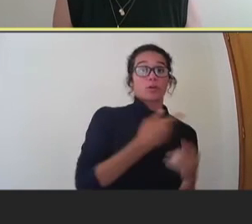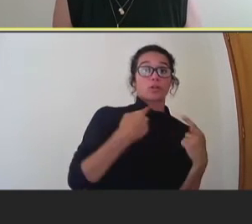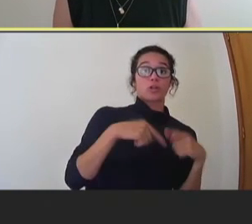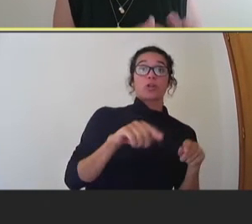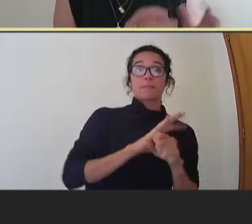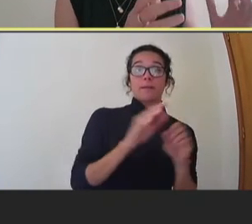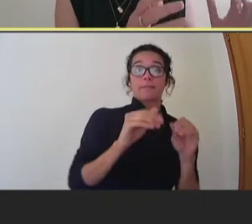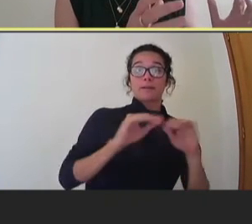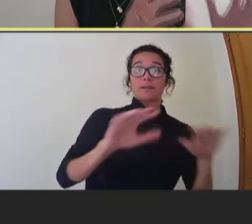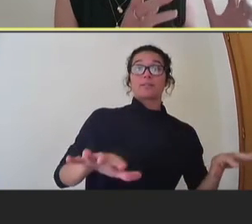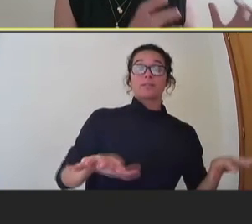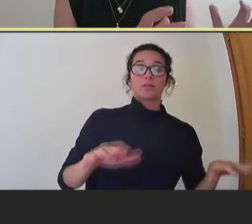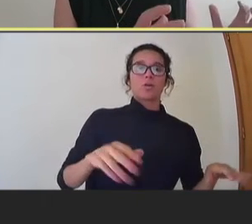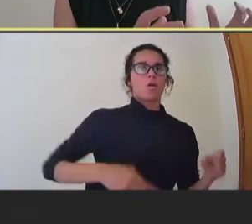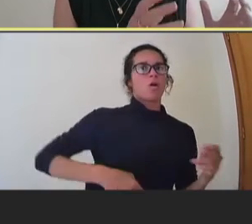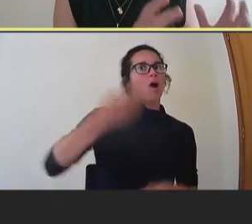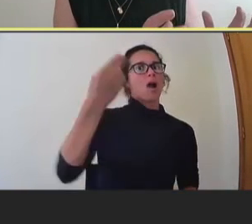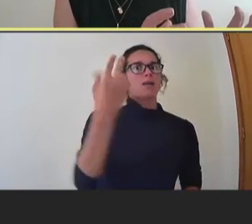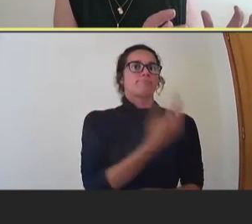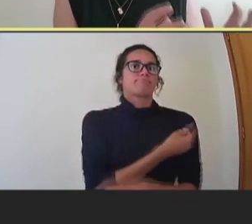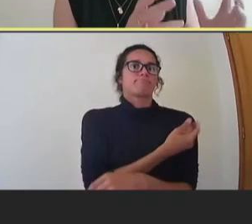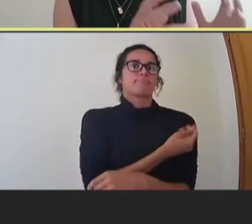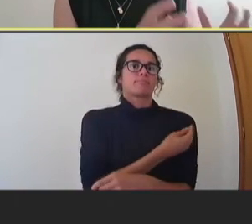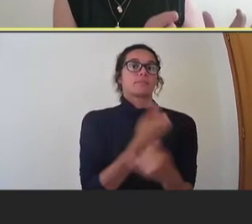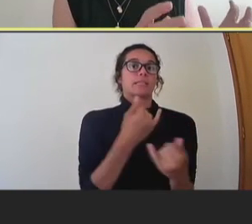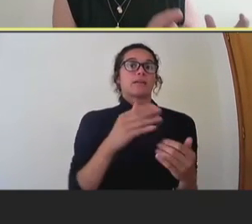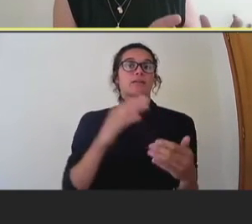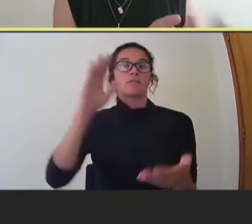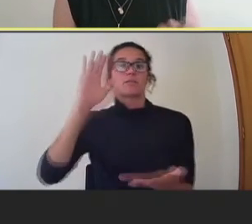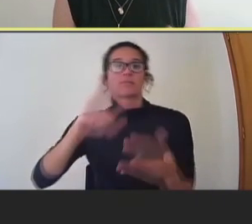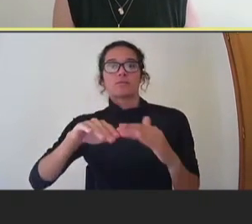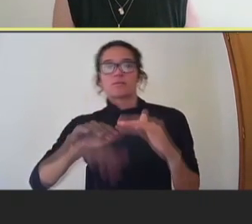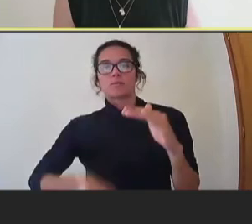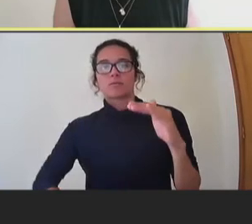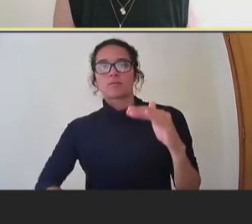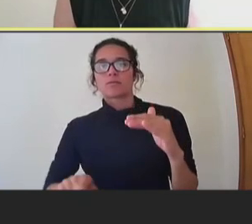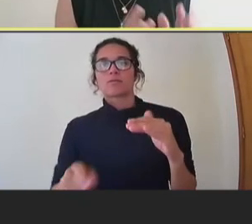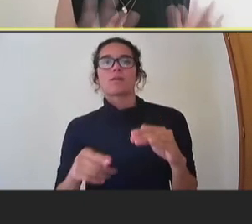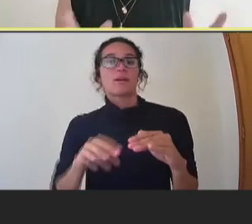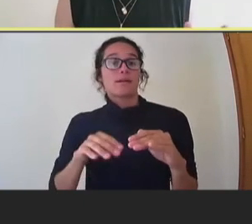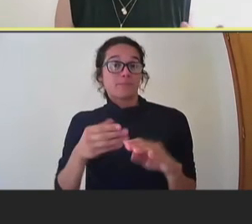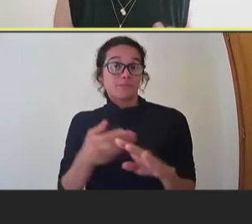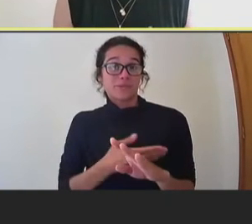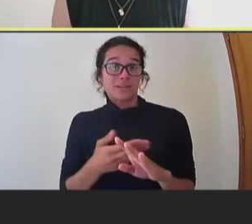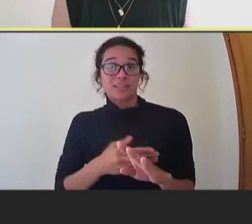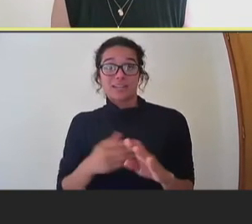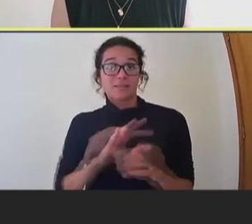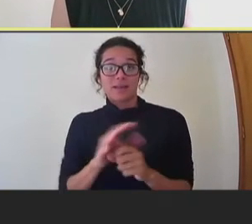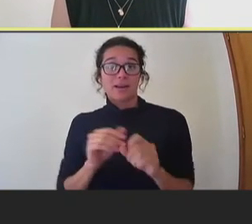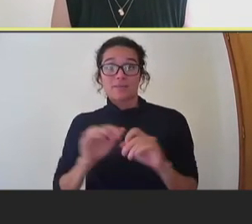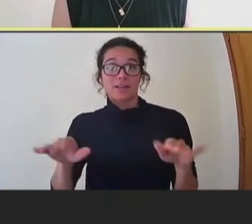but even we're seeing rates below pre-pandemic levels. And I know it's not just in influenza,